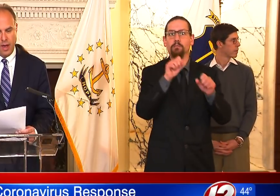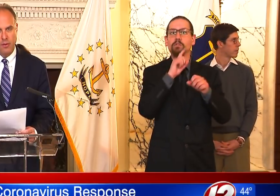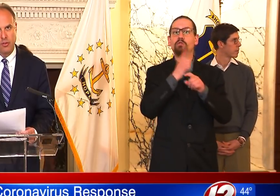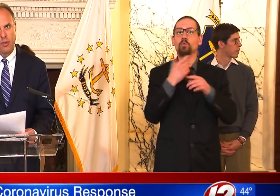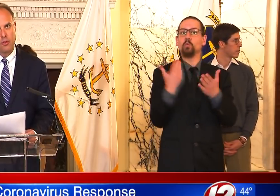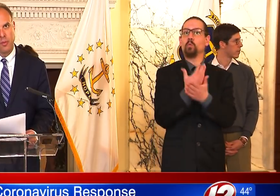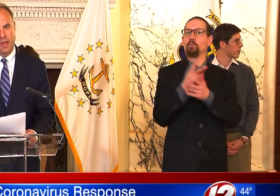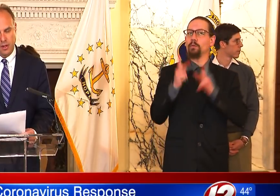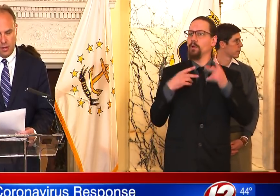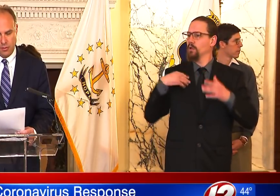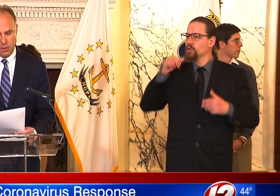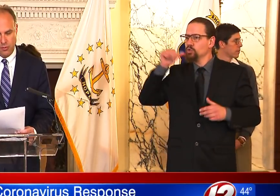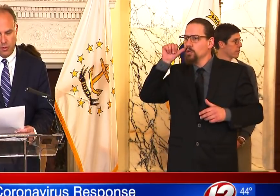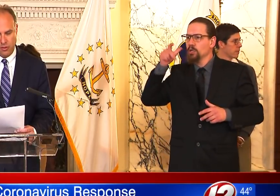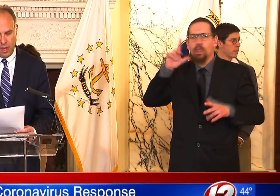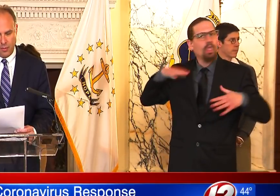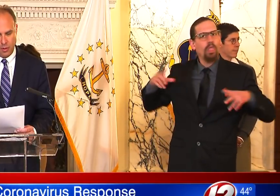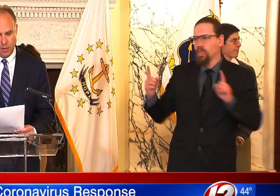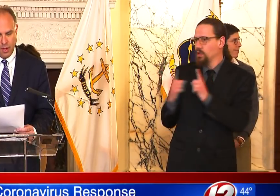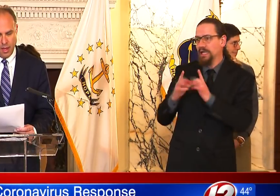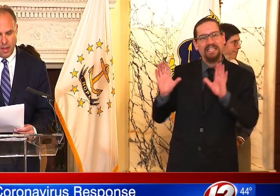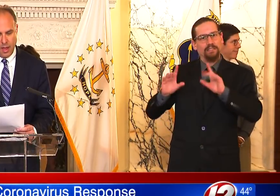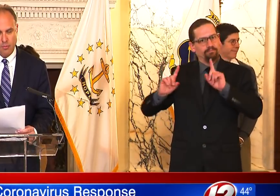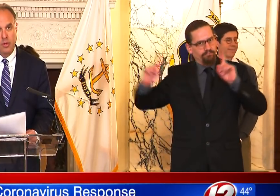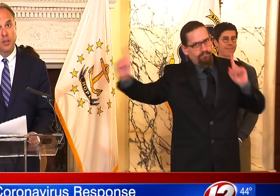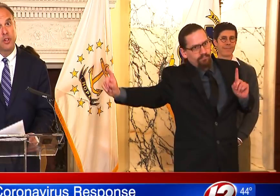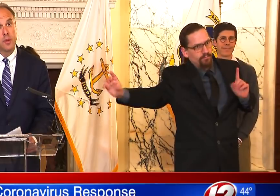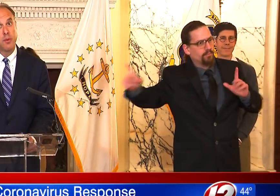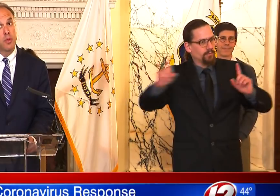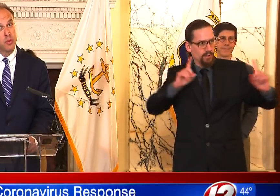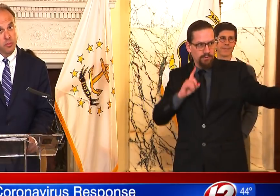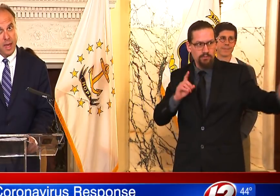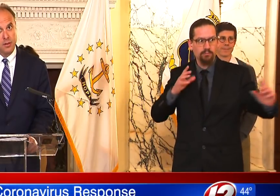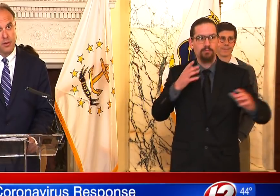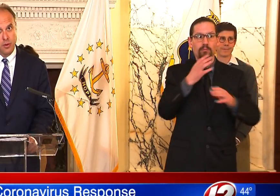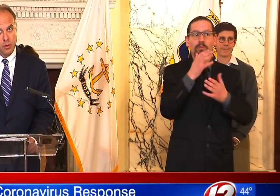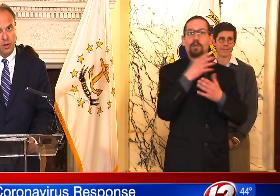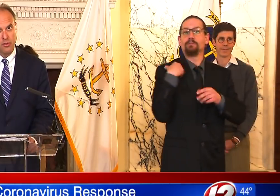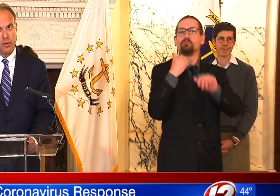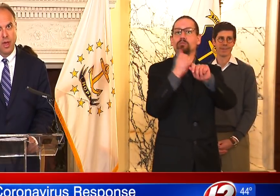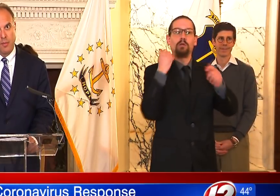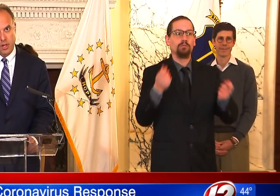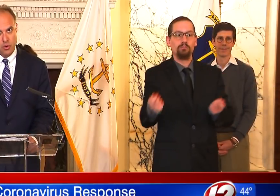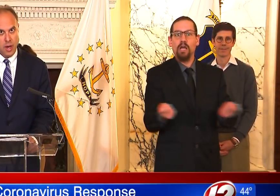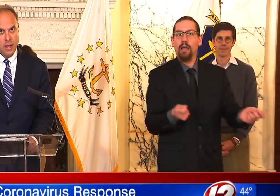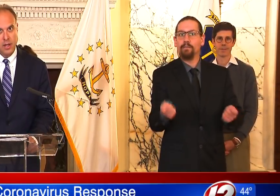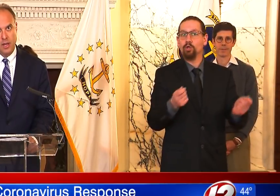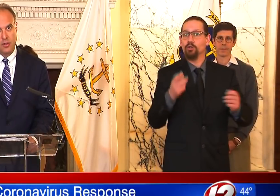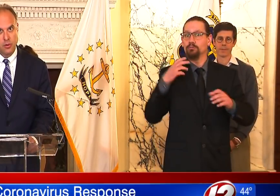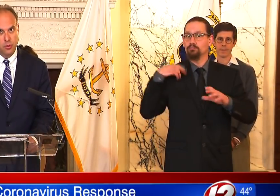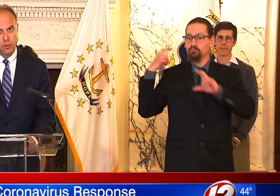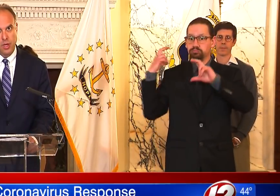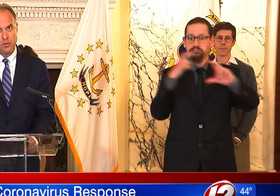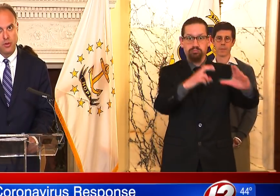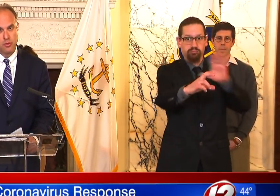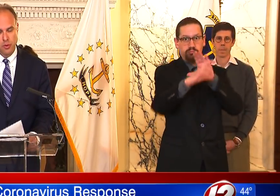ROUTINELY WORKING WITH. NOT ENTERING THE FACILITY. TRUCK DRIVERS AND THOSE, FOR